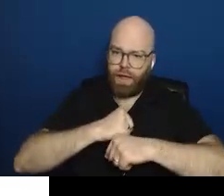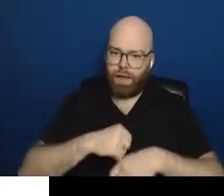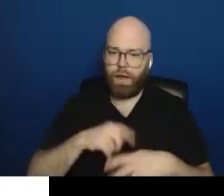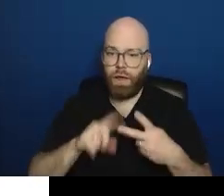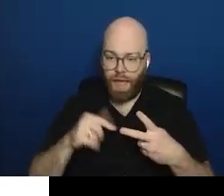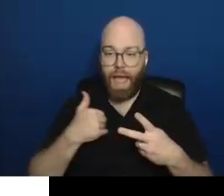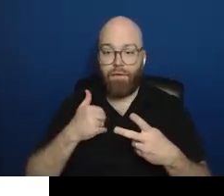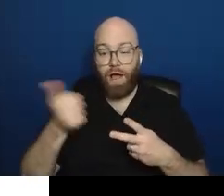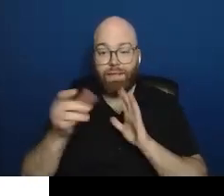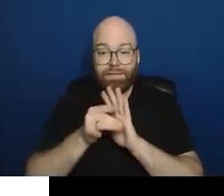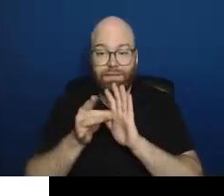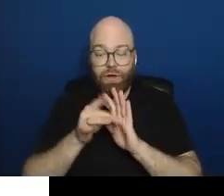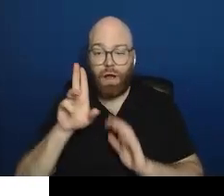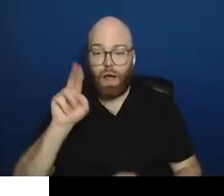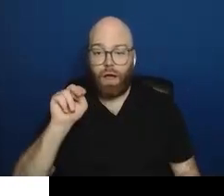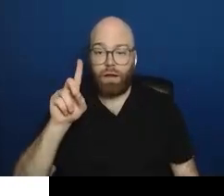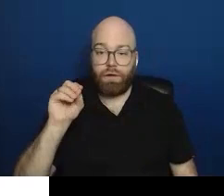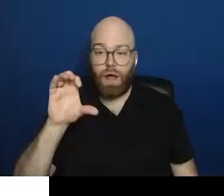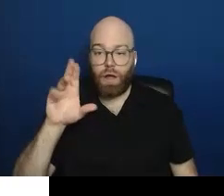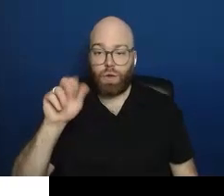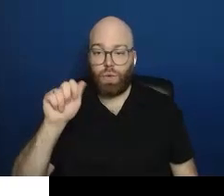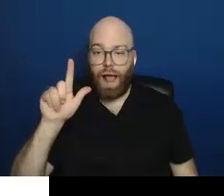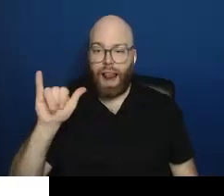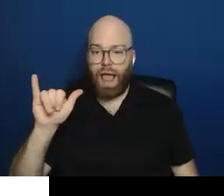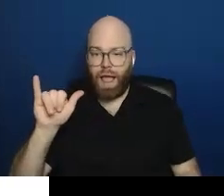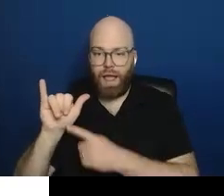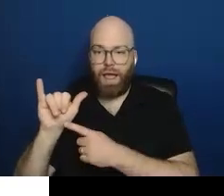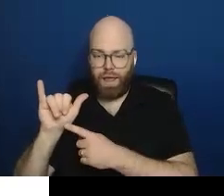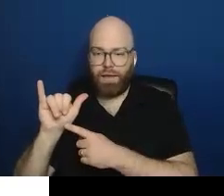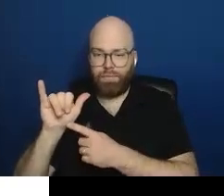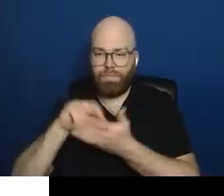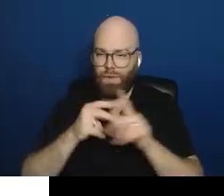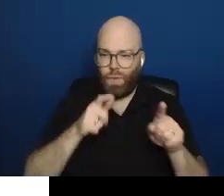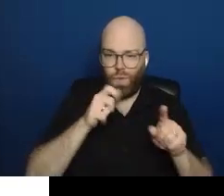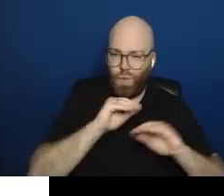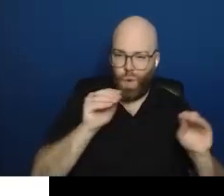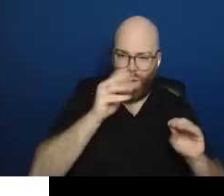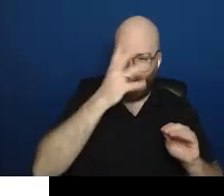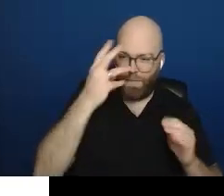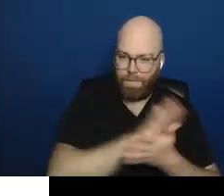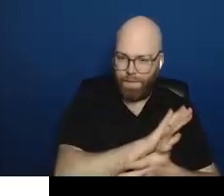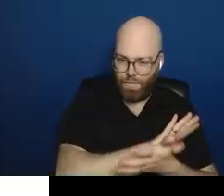We have posters. Offering more information on the topic, you know, of,